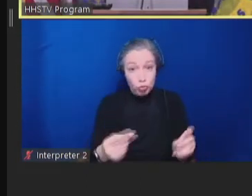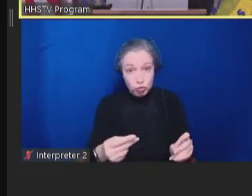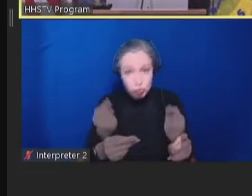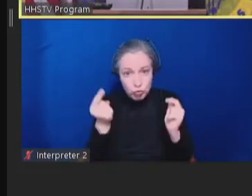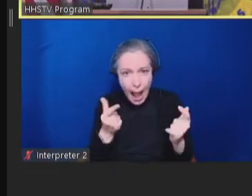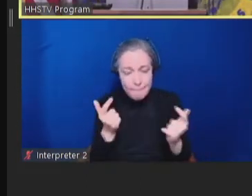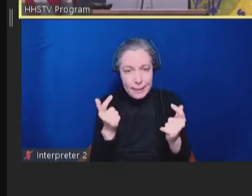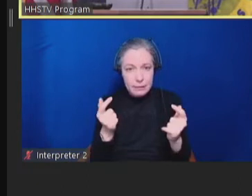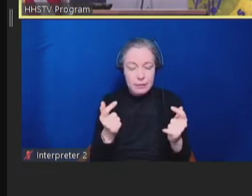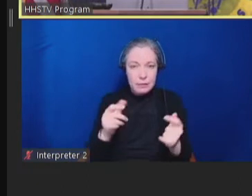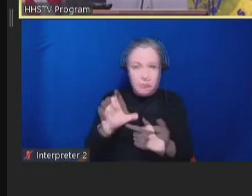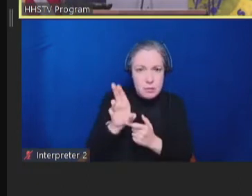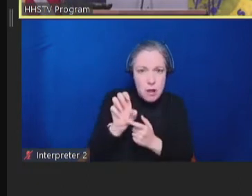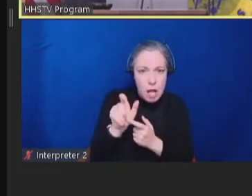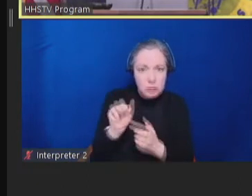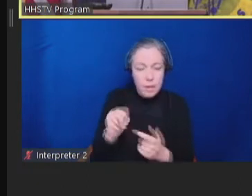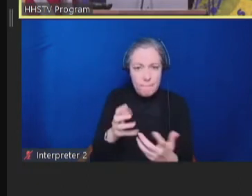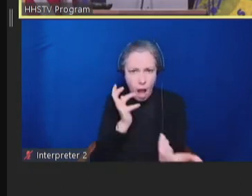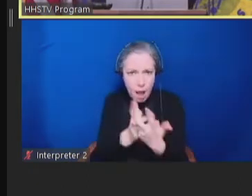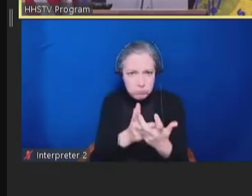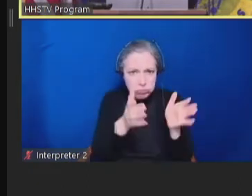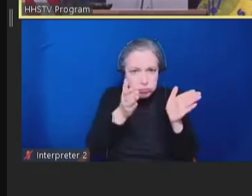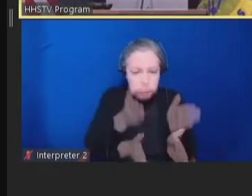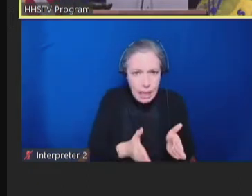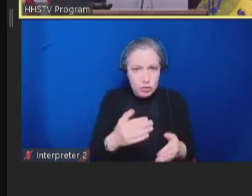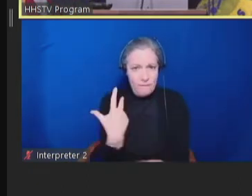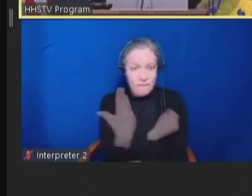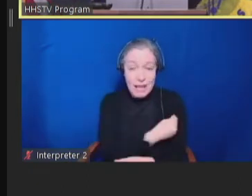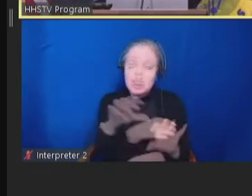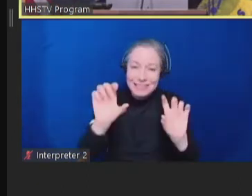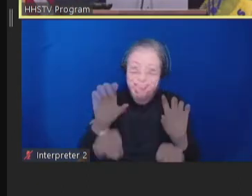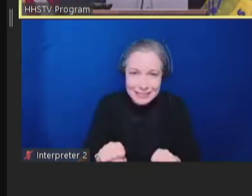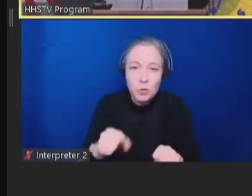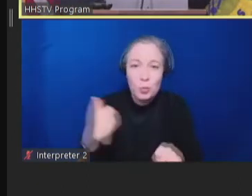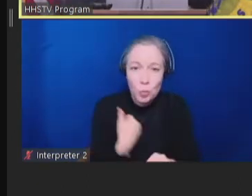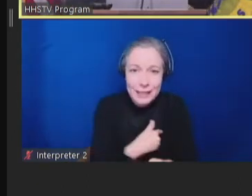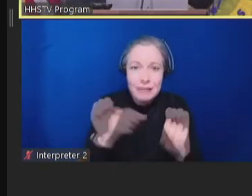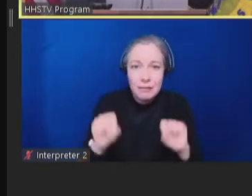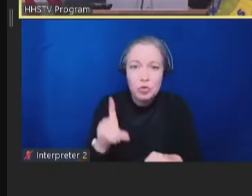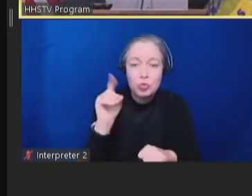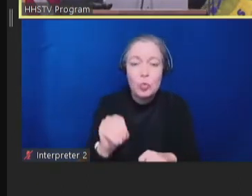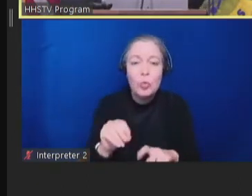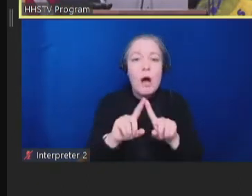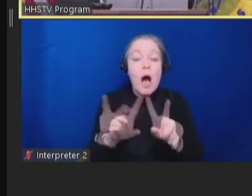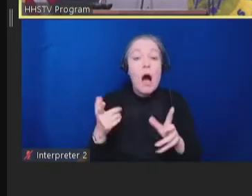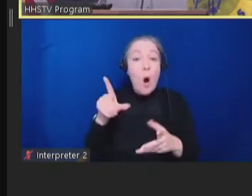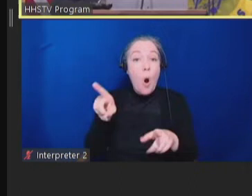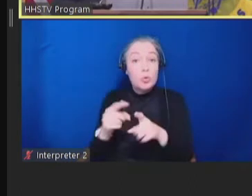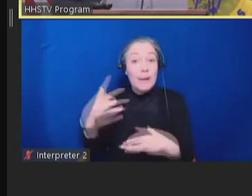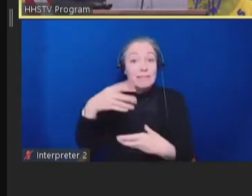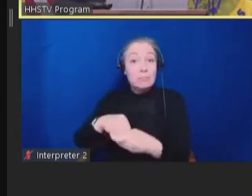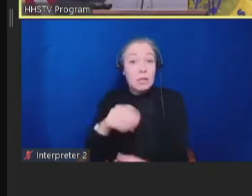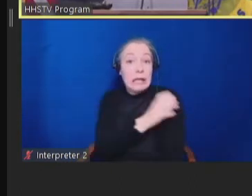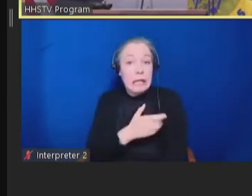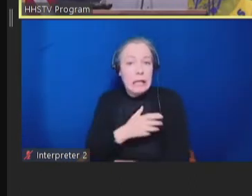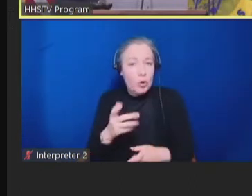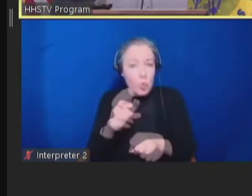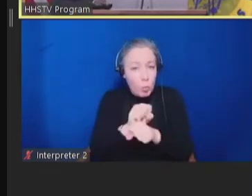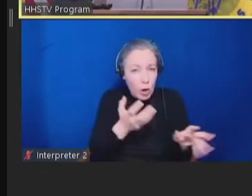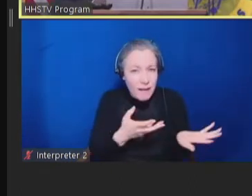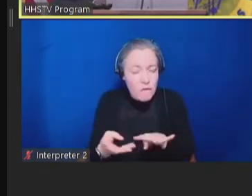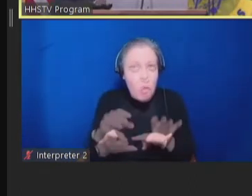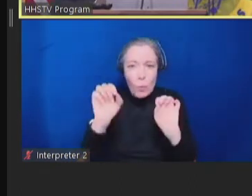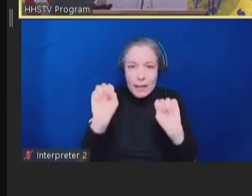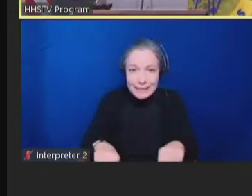vaccination is feasible, fully integrated into a standard clinical workflow, and even after complex